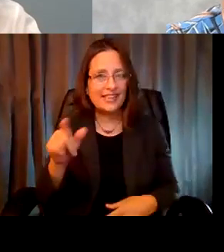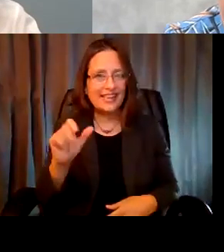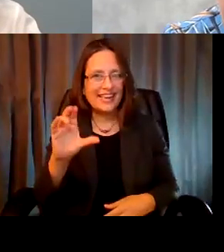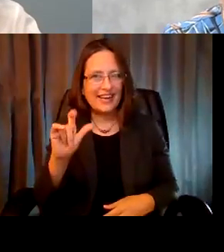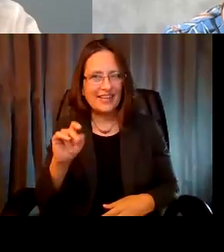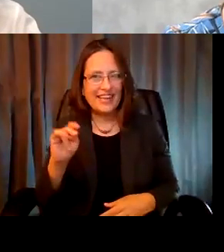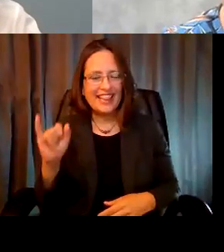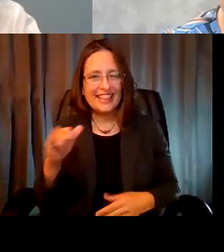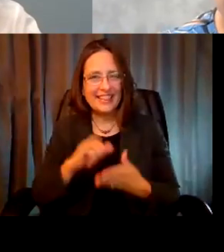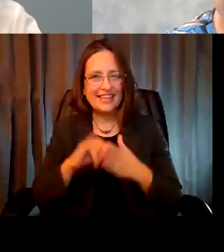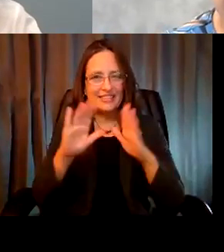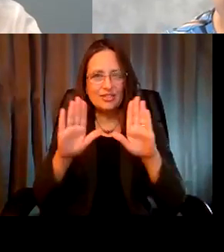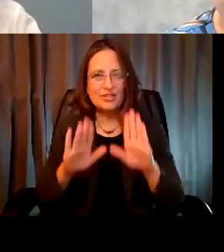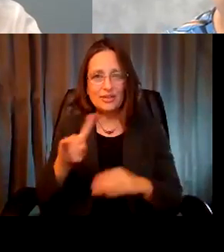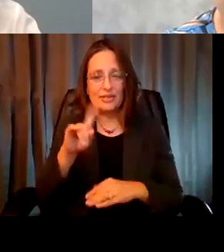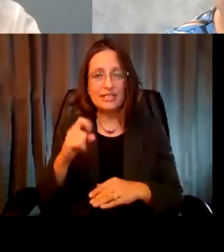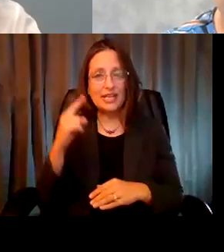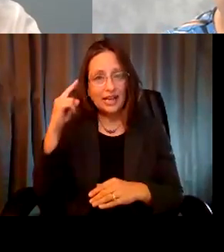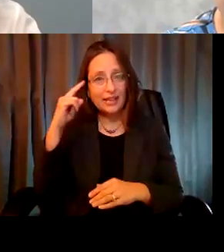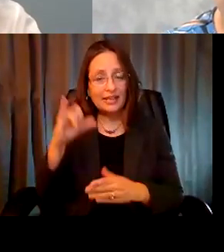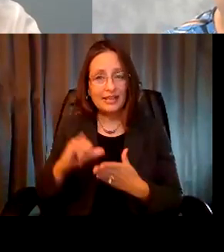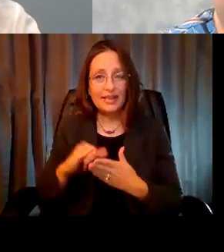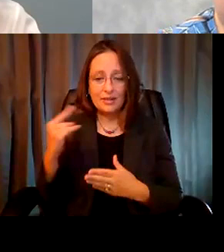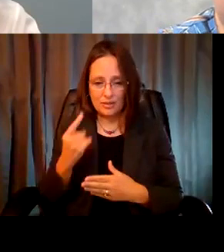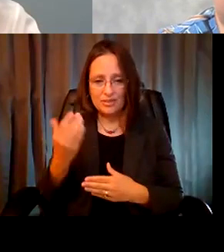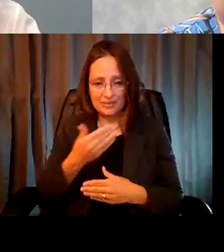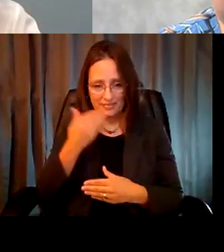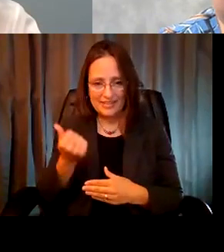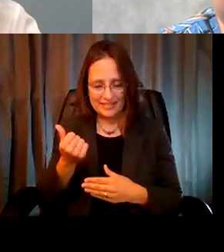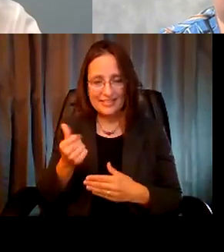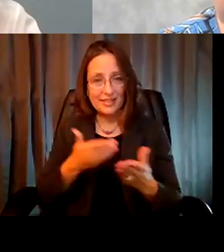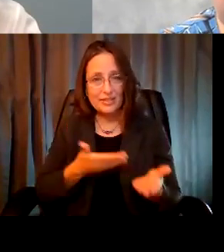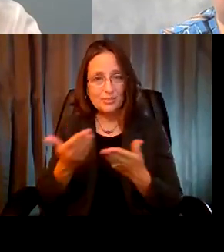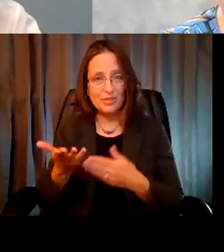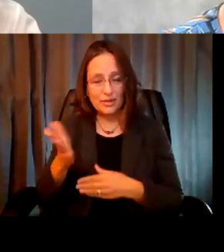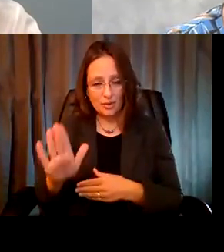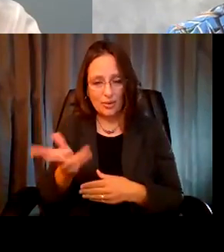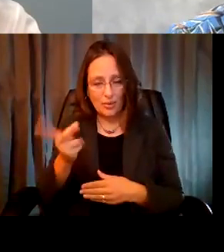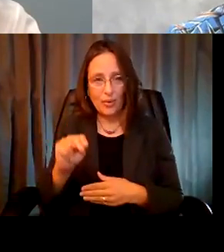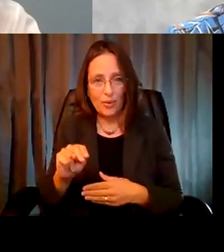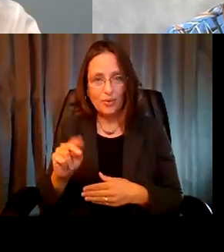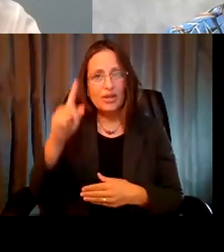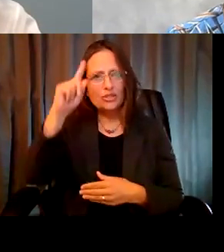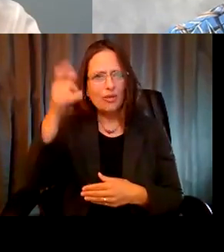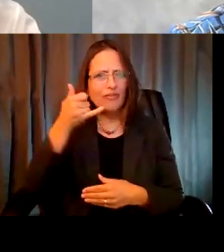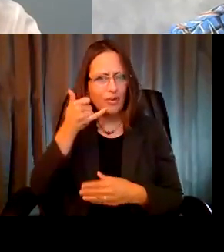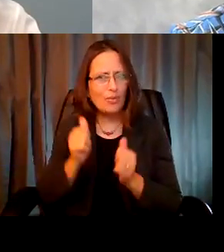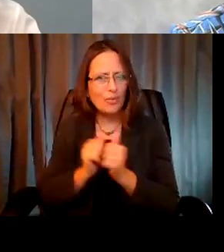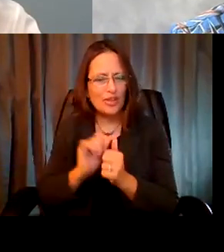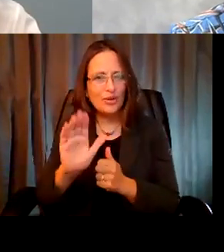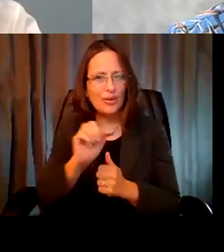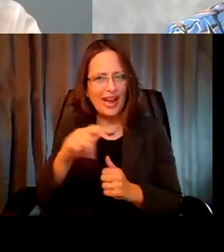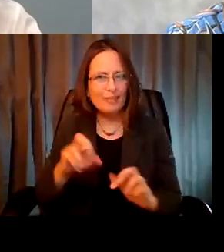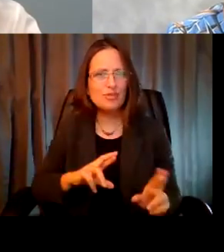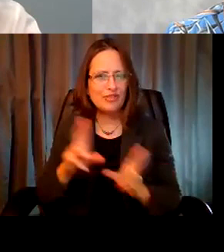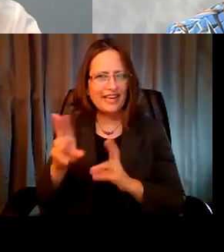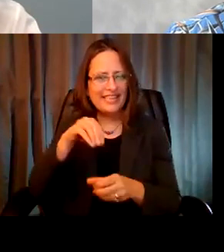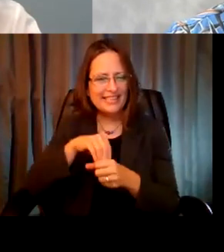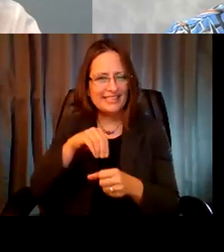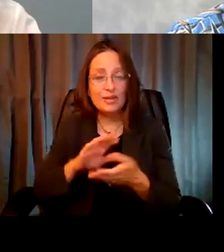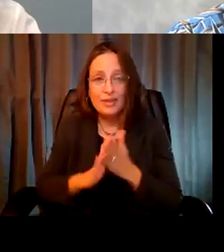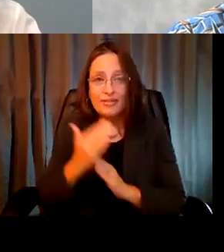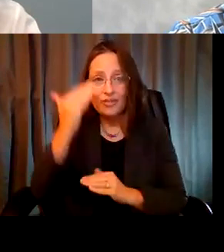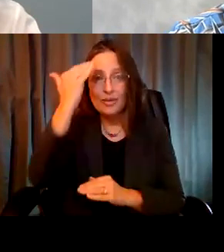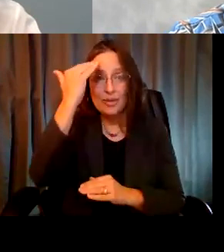sure so your provider has those options. >> Thank you. We are really, out of time.